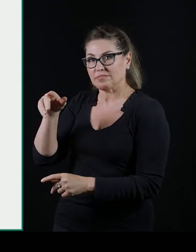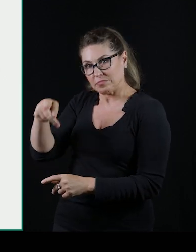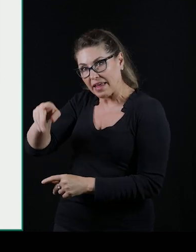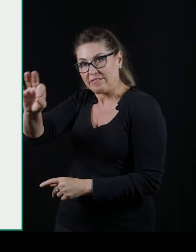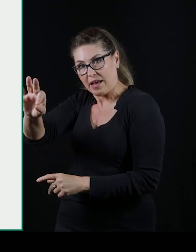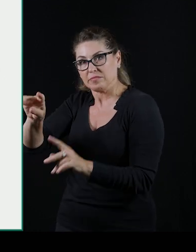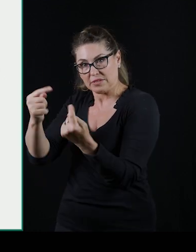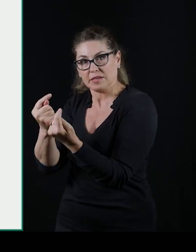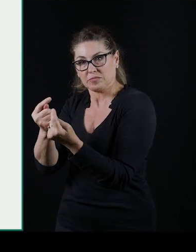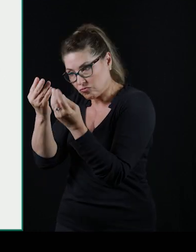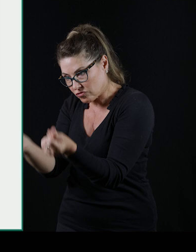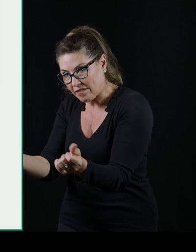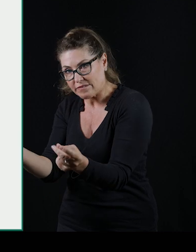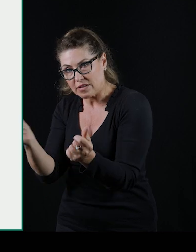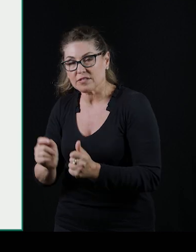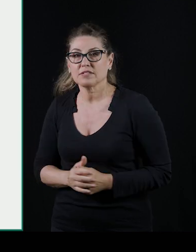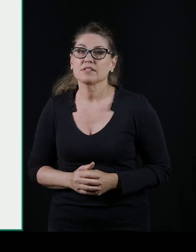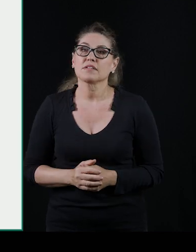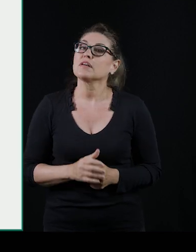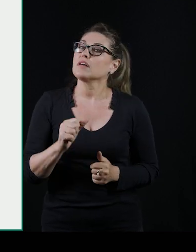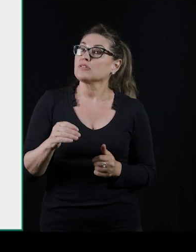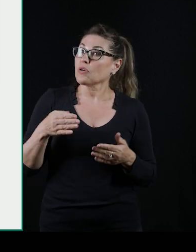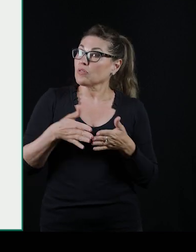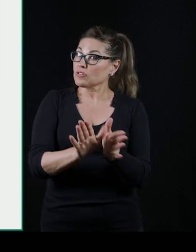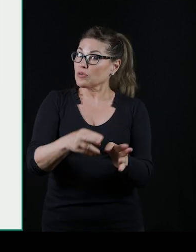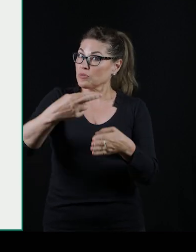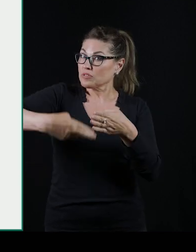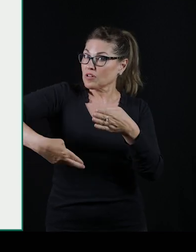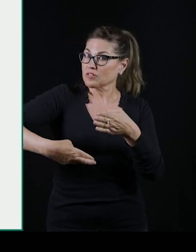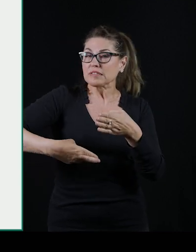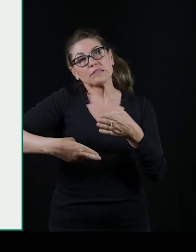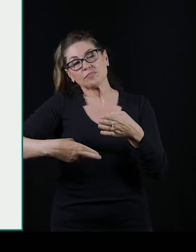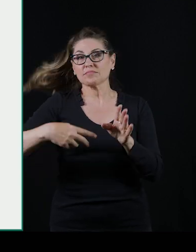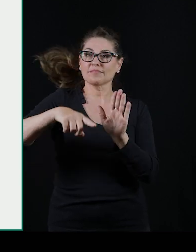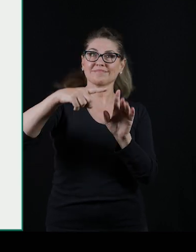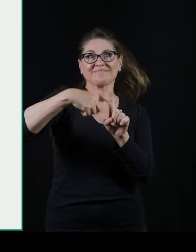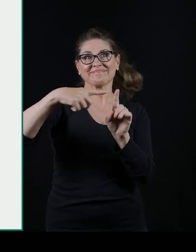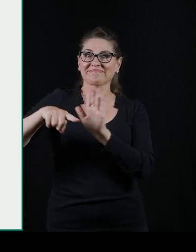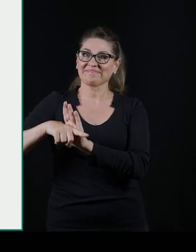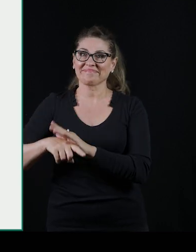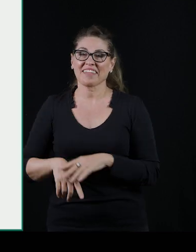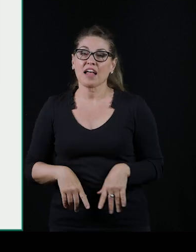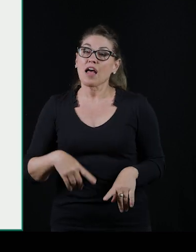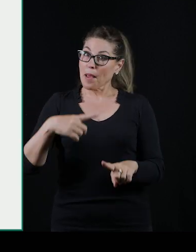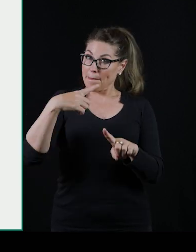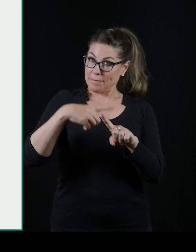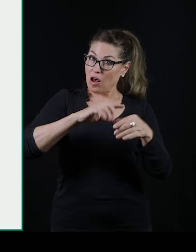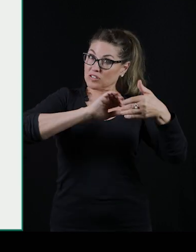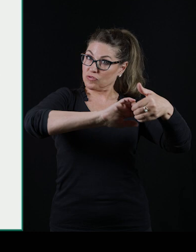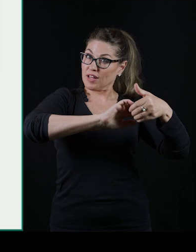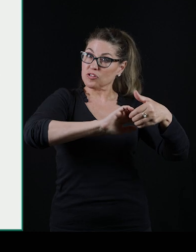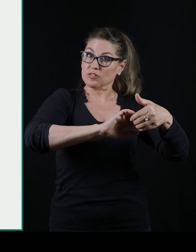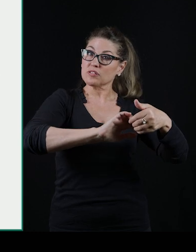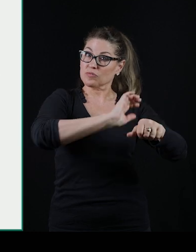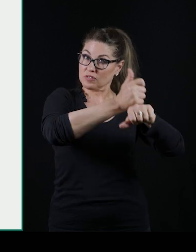for the quickest possible resolution. So the overall result here was a bit mixed while positive relationships were established